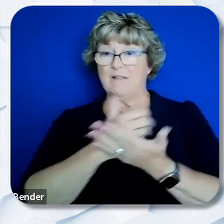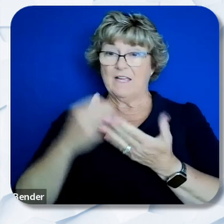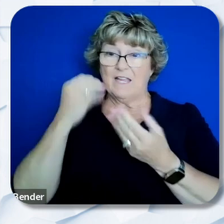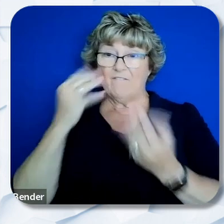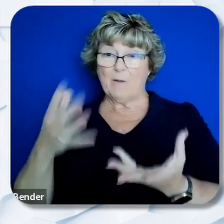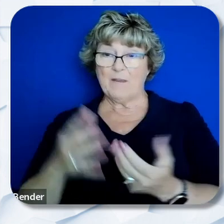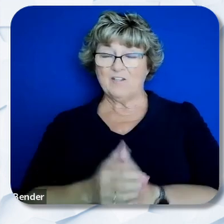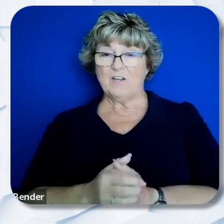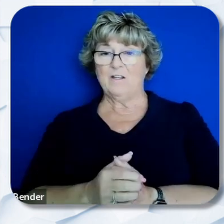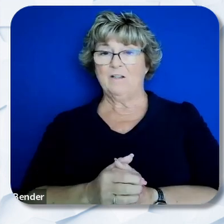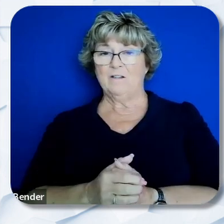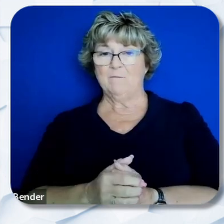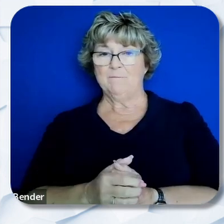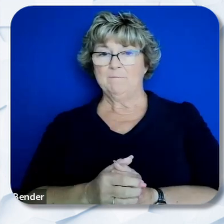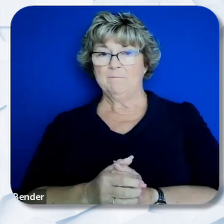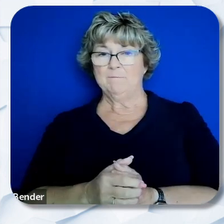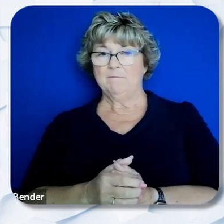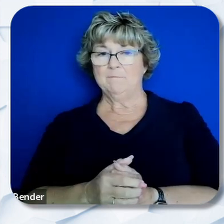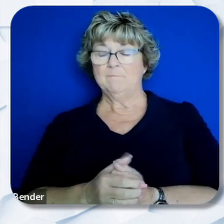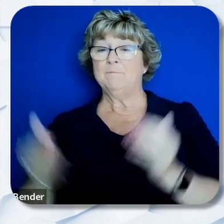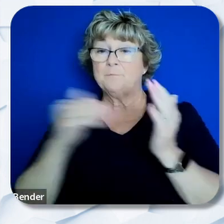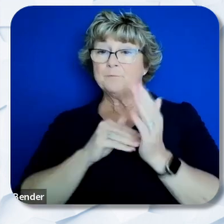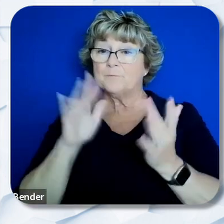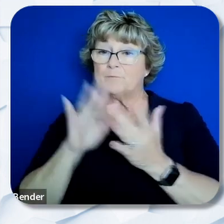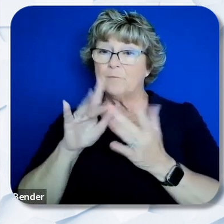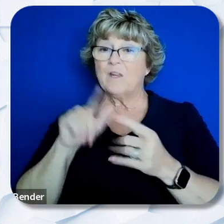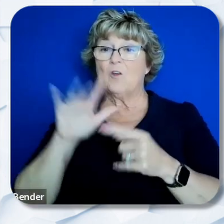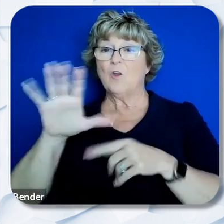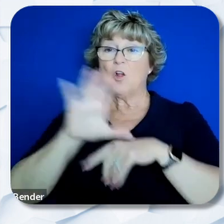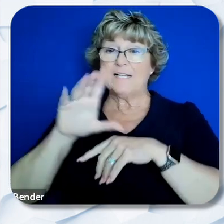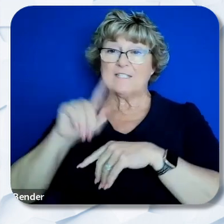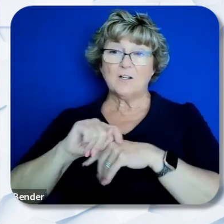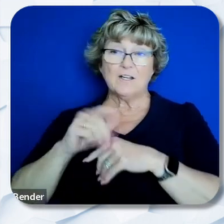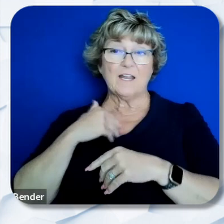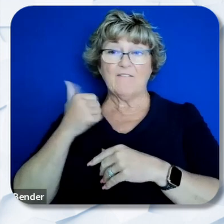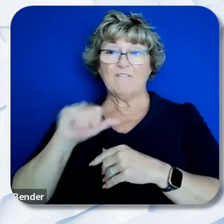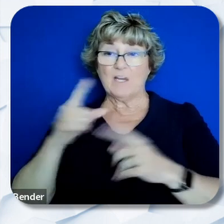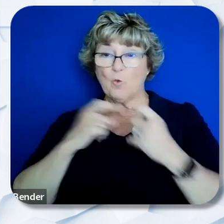Okay. So again, contact your consultant if you have any questions. We can help you get